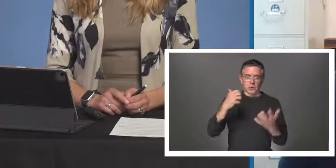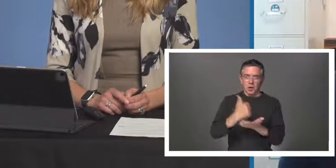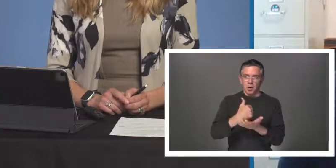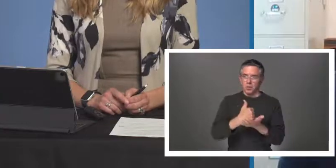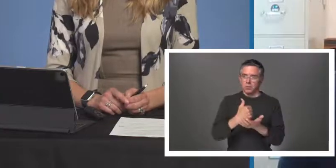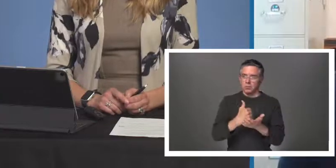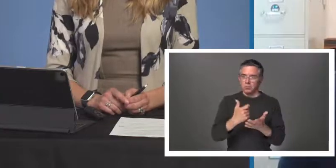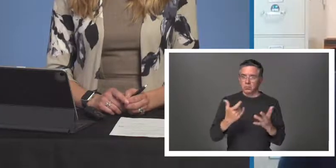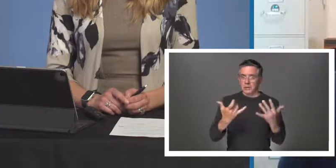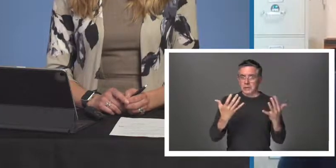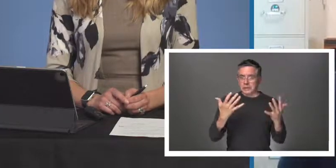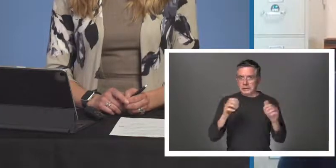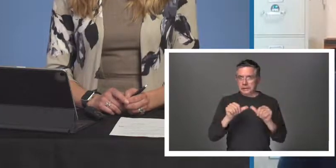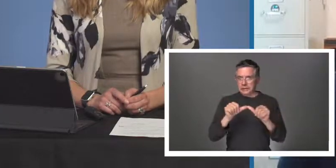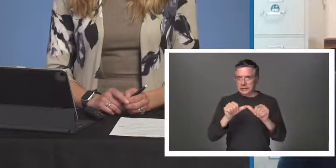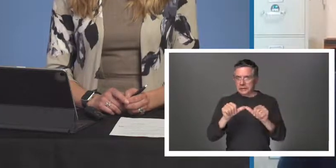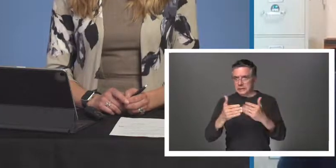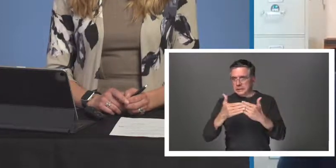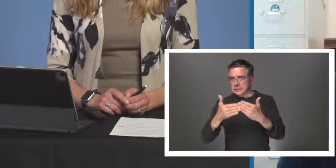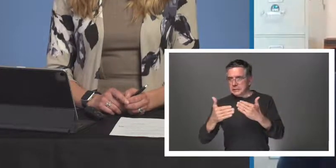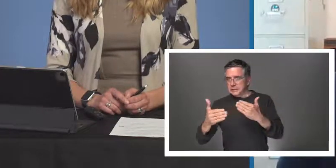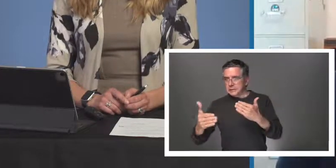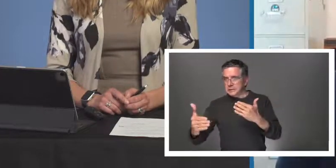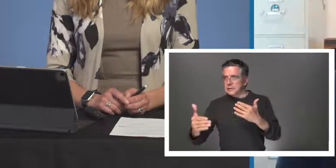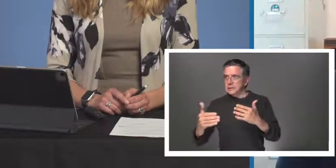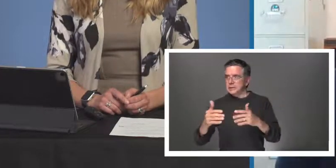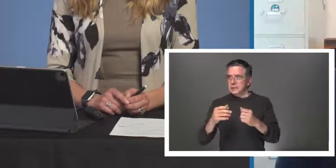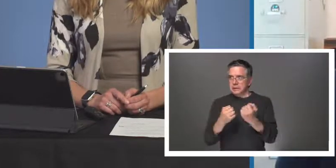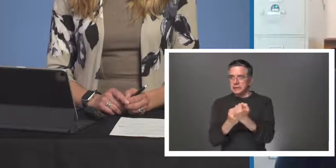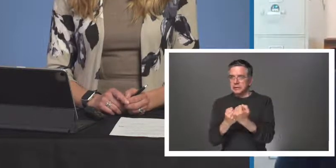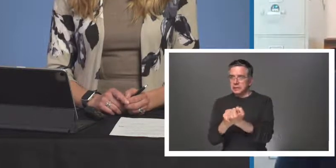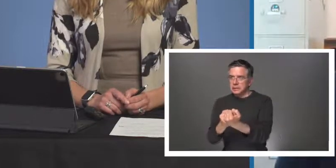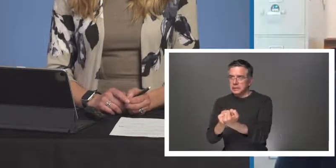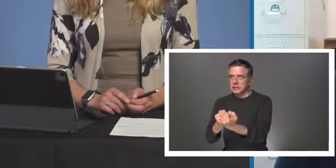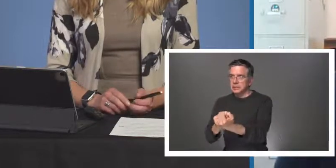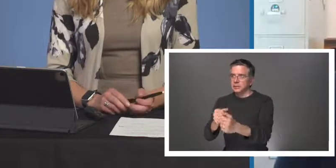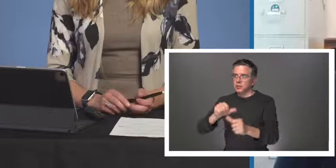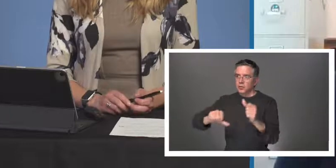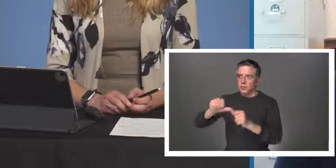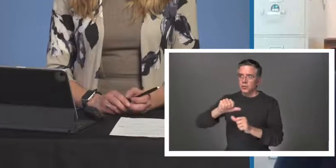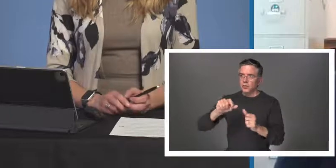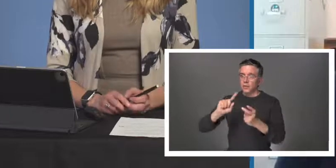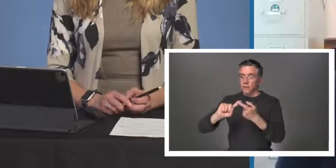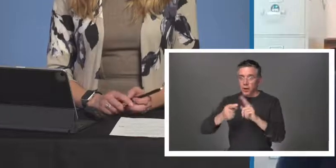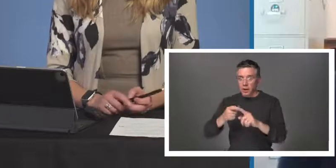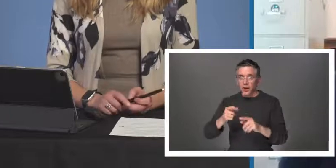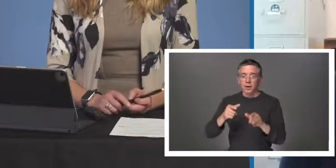and we all need to support our friends, our neighbors, maybe your neighbor down the street that you don't know that well,